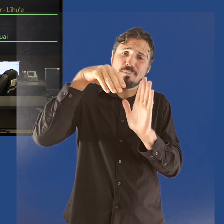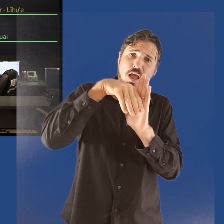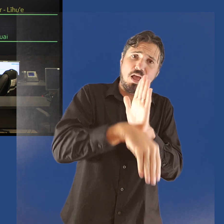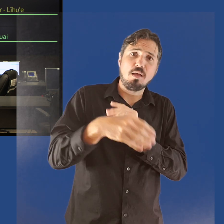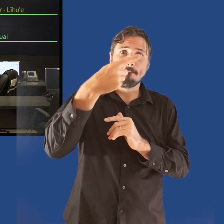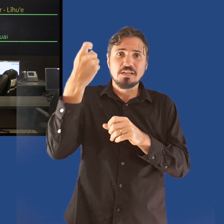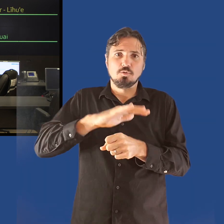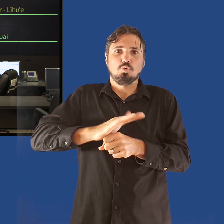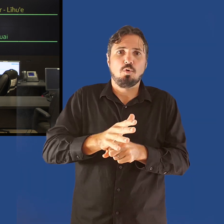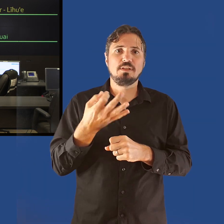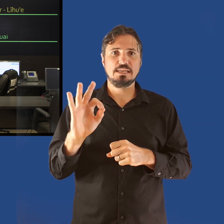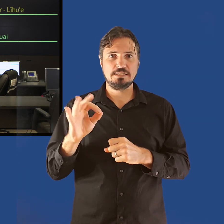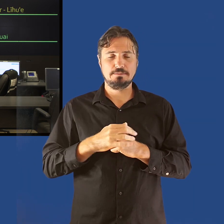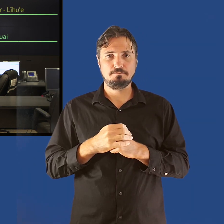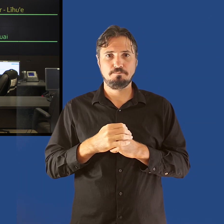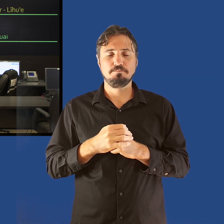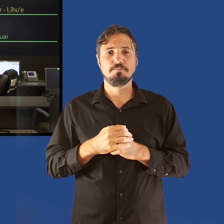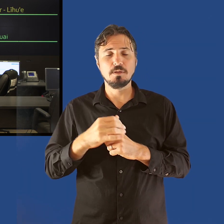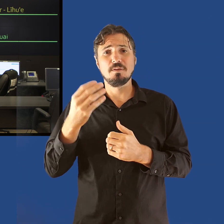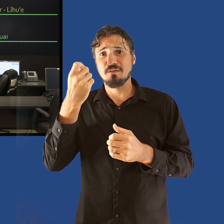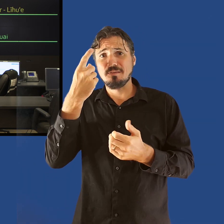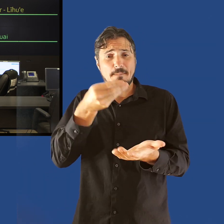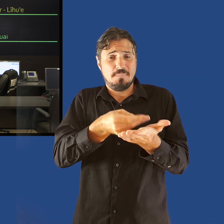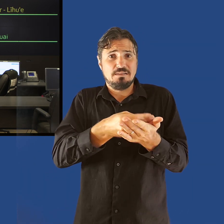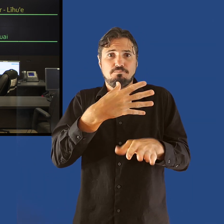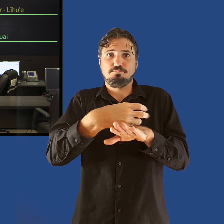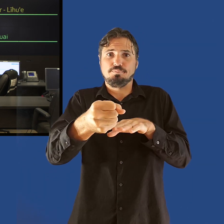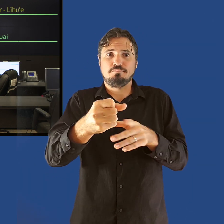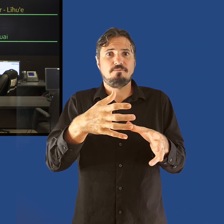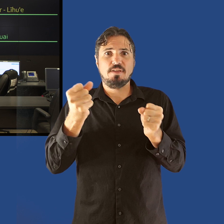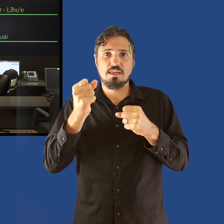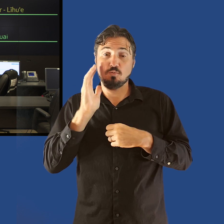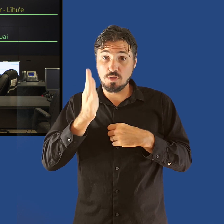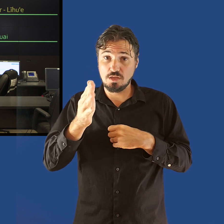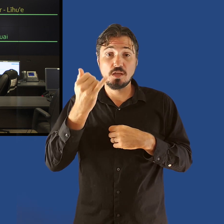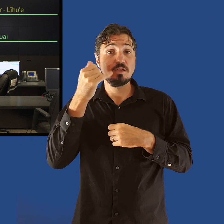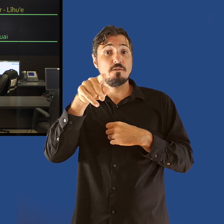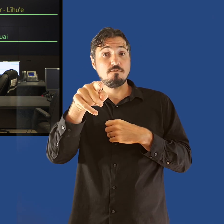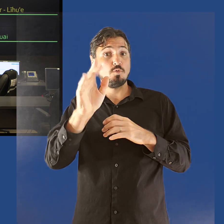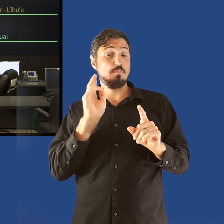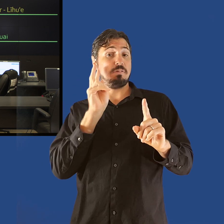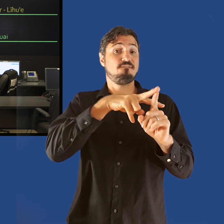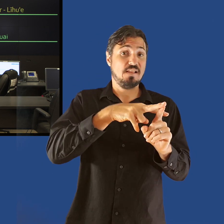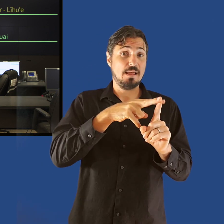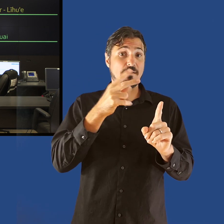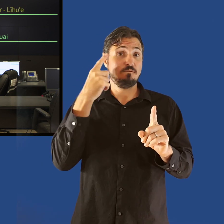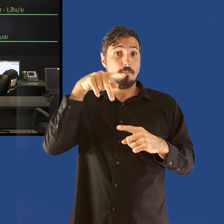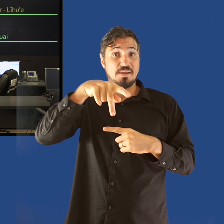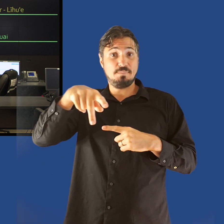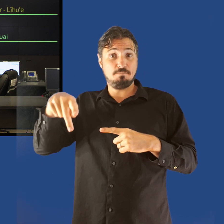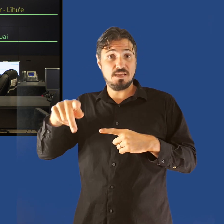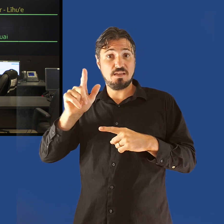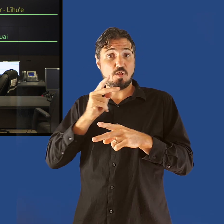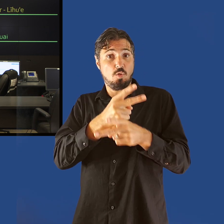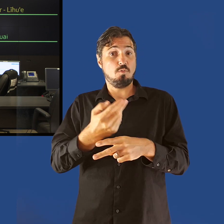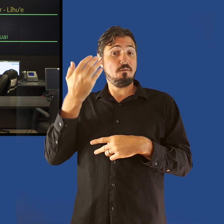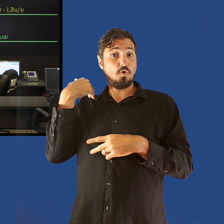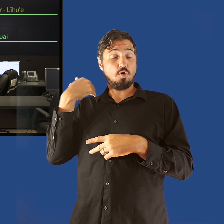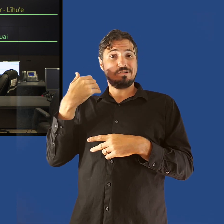Funding for these programs is not expected to last long, so if you applied for a PPP loan in the first round but did not receive funding,